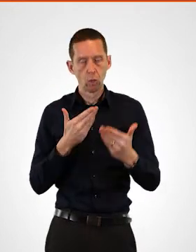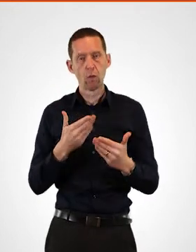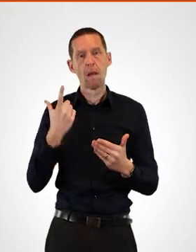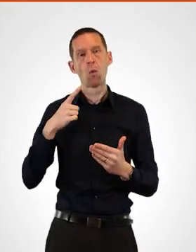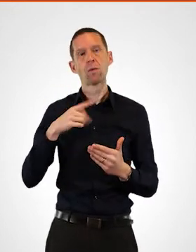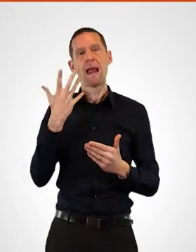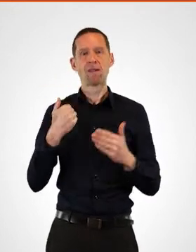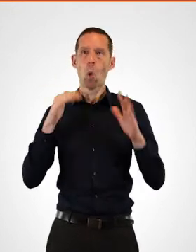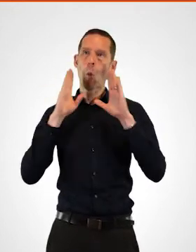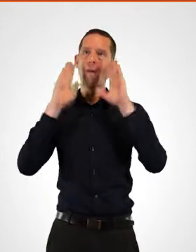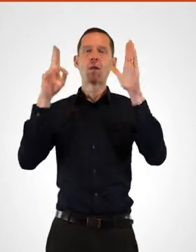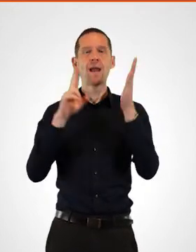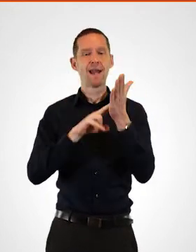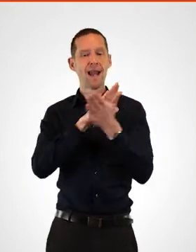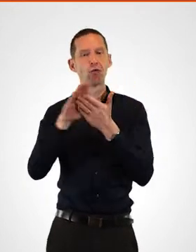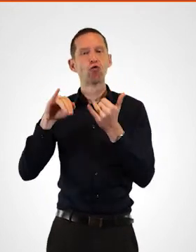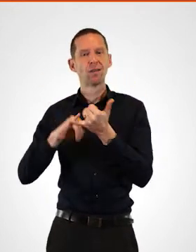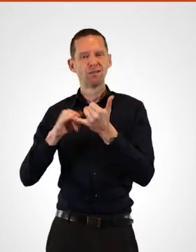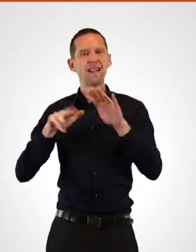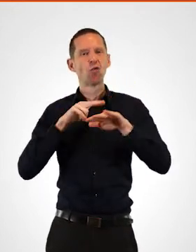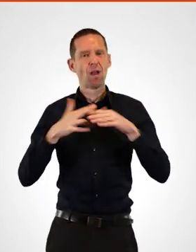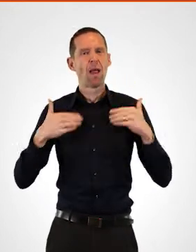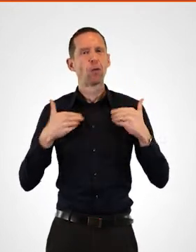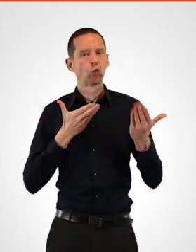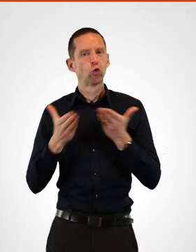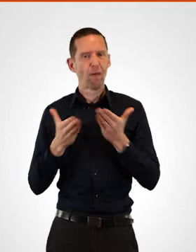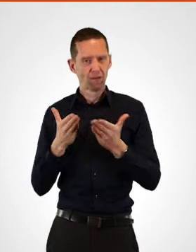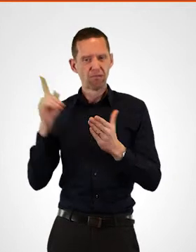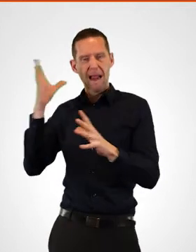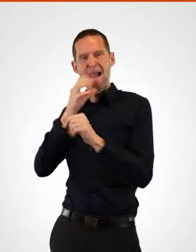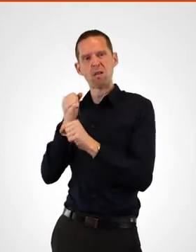because we have our wonderful National Health Service,